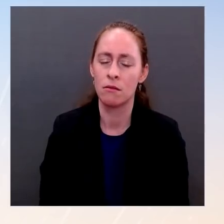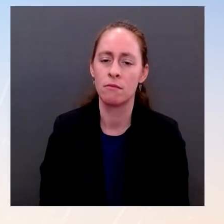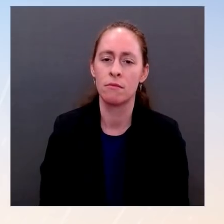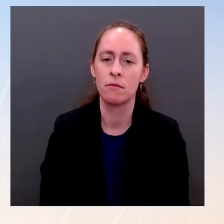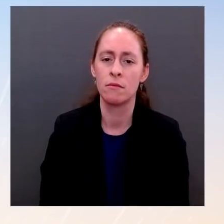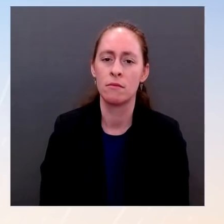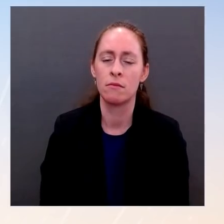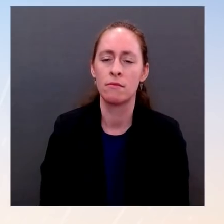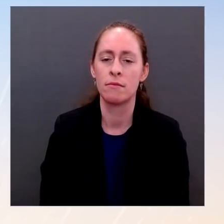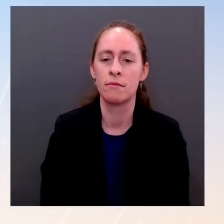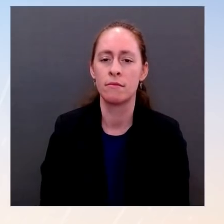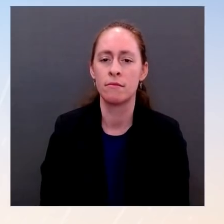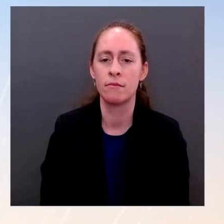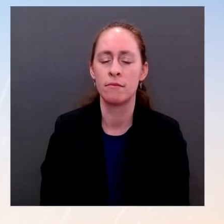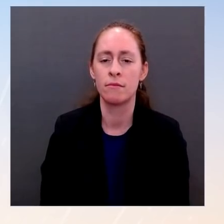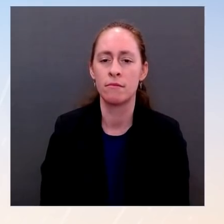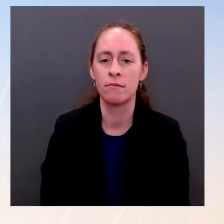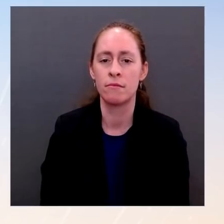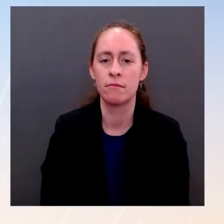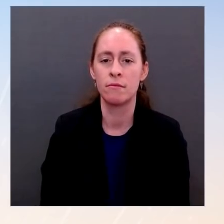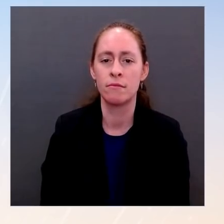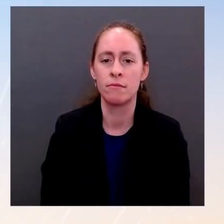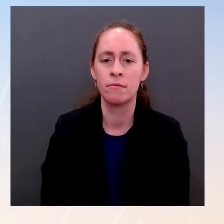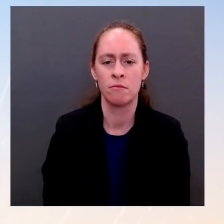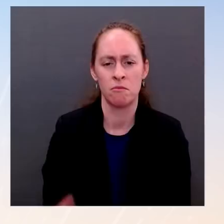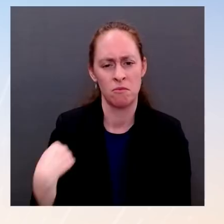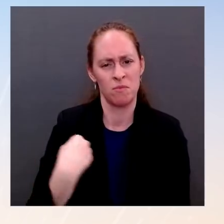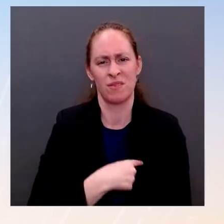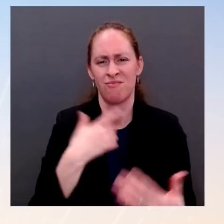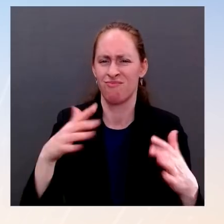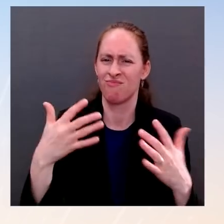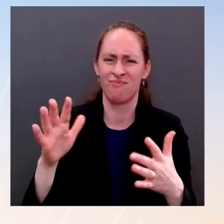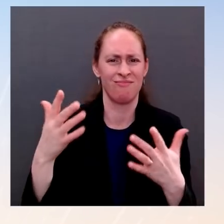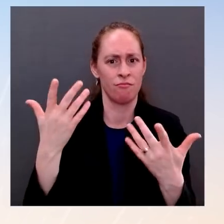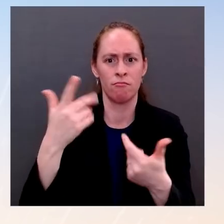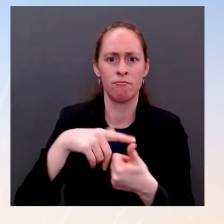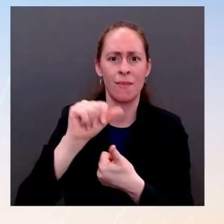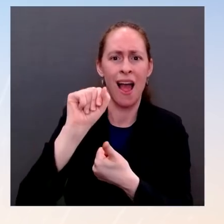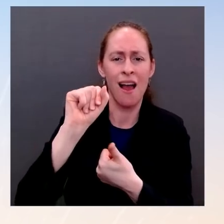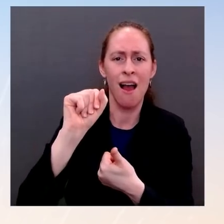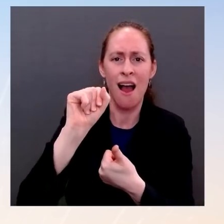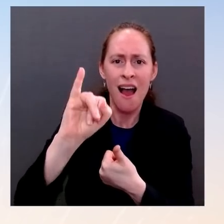robotics, hypersonic flight. These are products that, in almost every case,